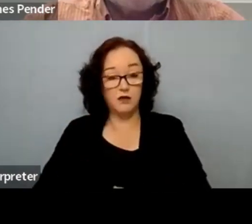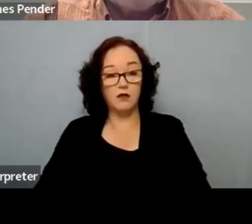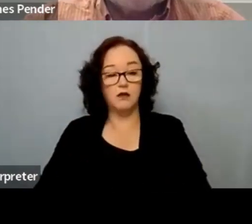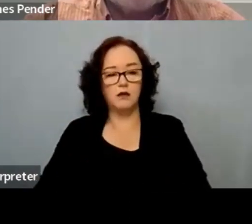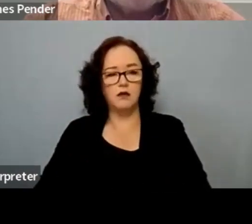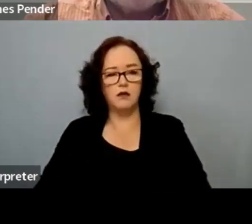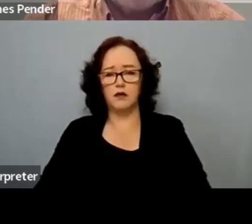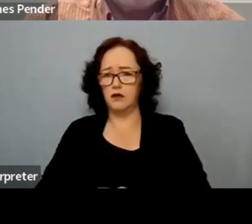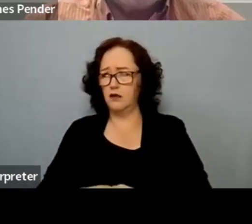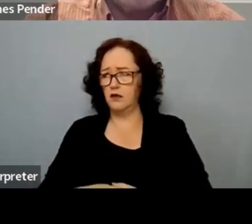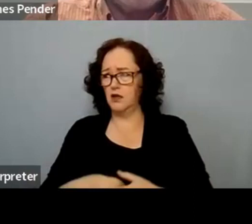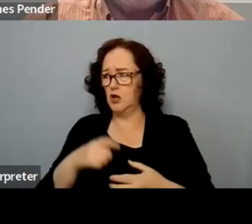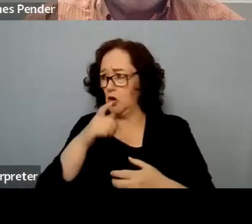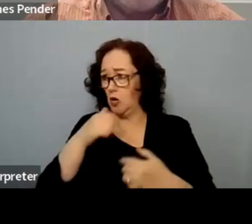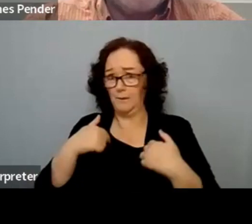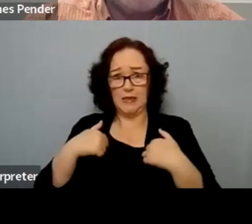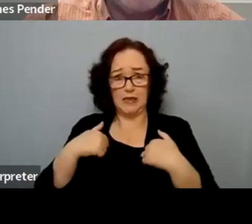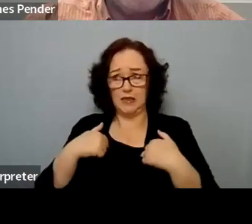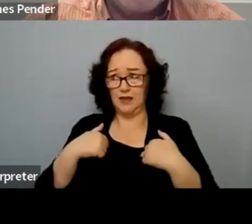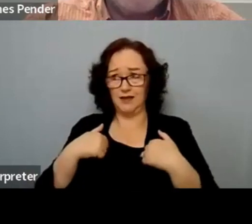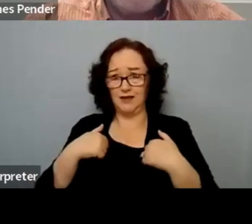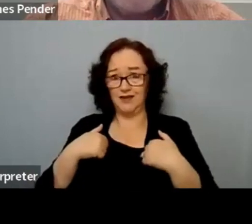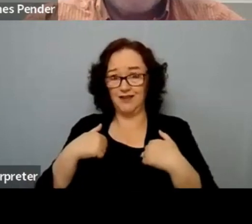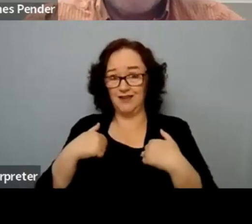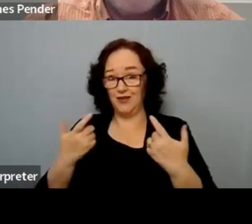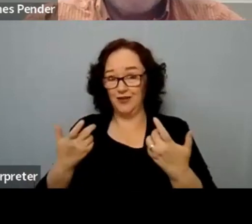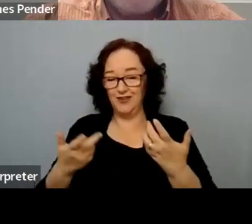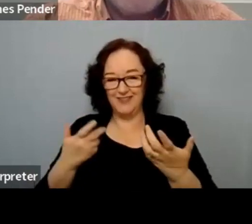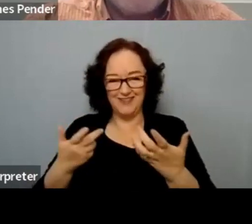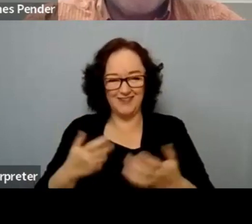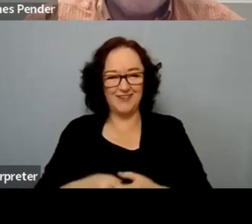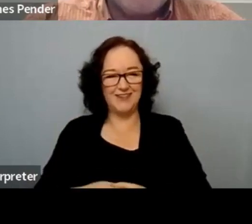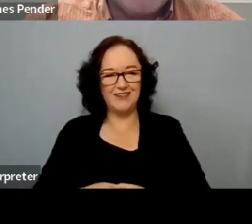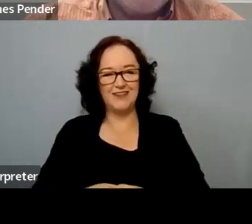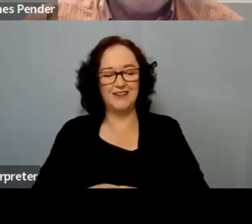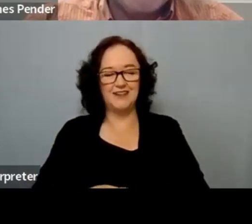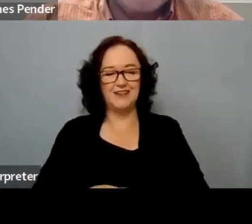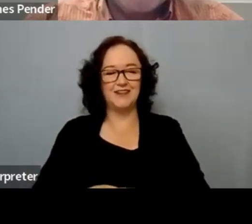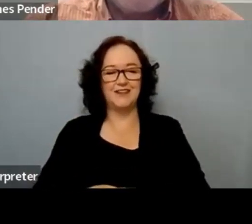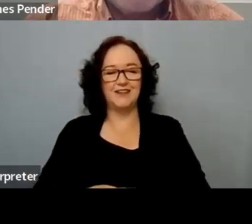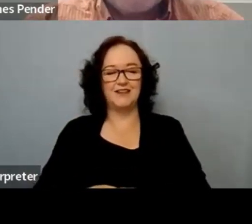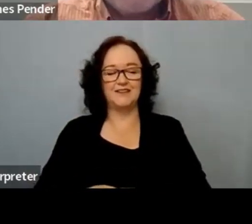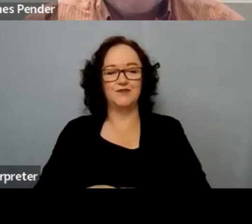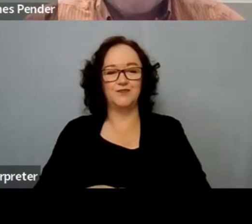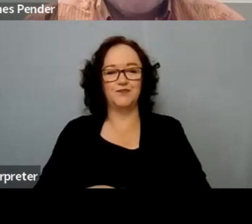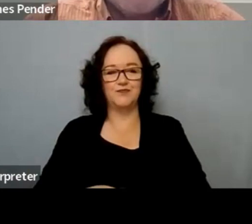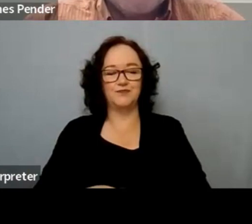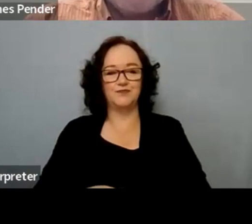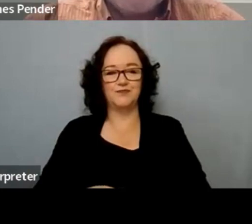me Maria? And I am not aware of